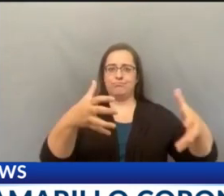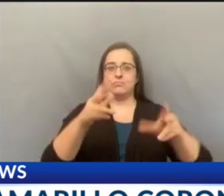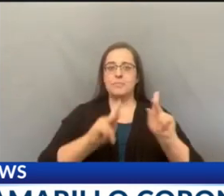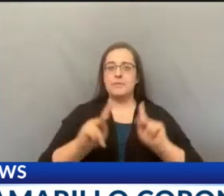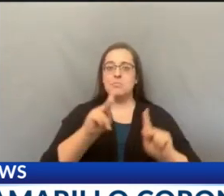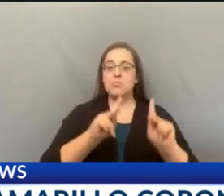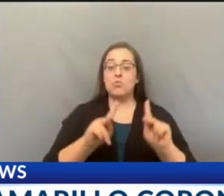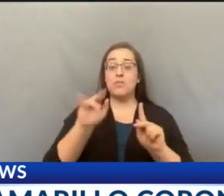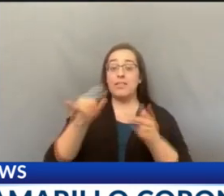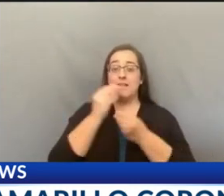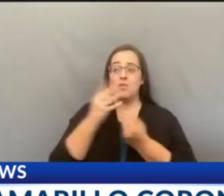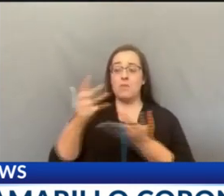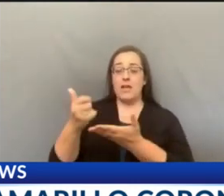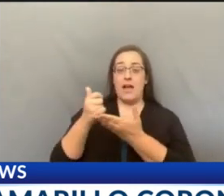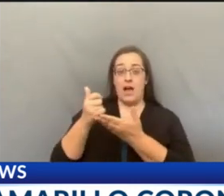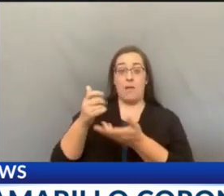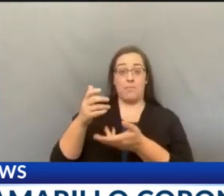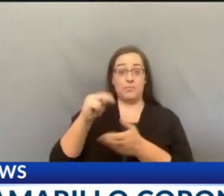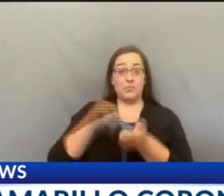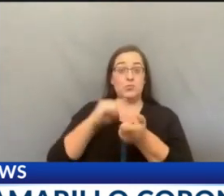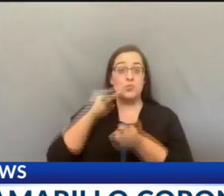IN WE ANTICIPATE ANOTHER BUMP IN